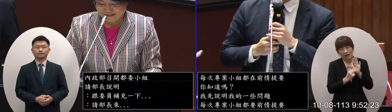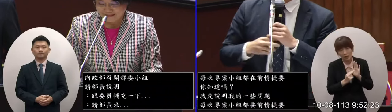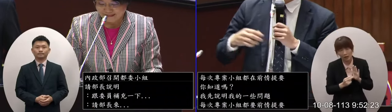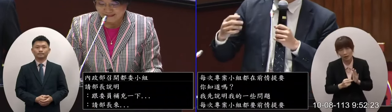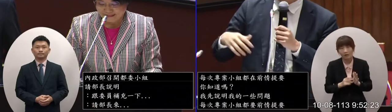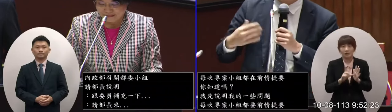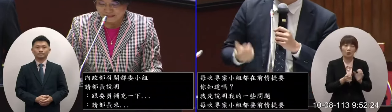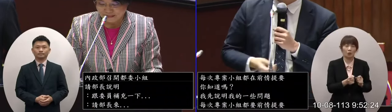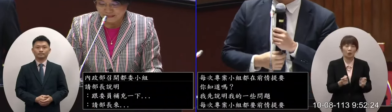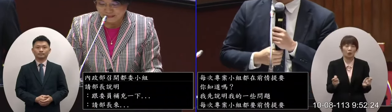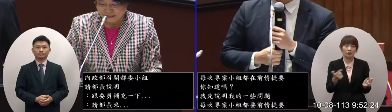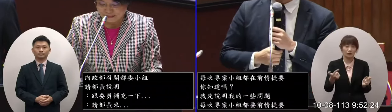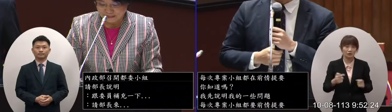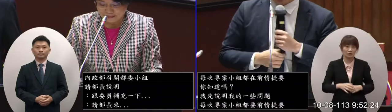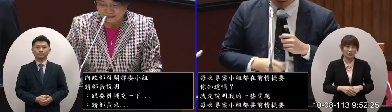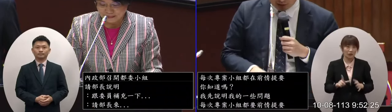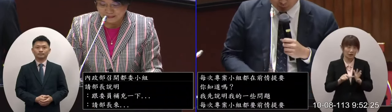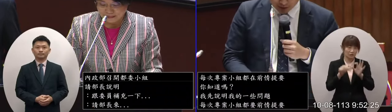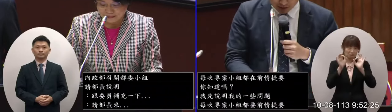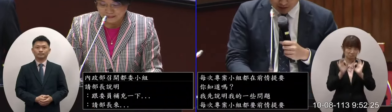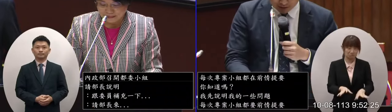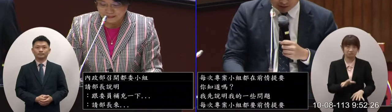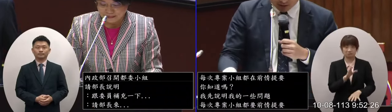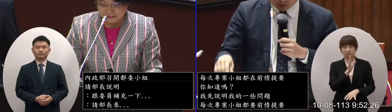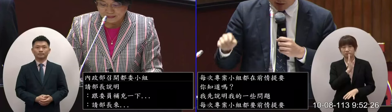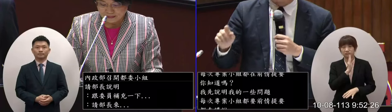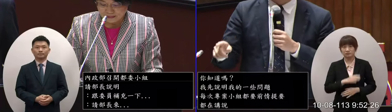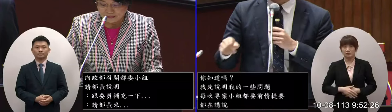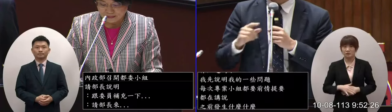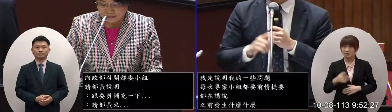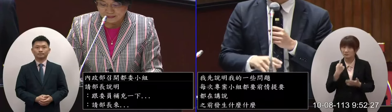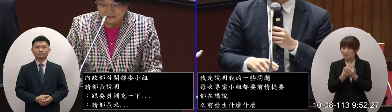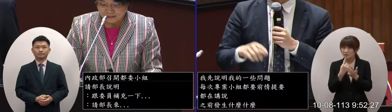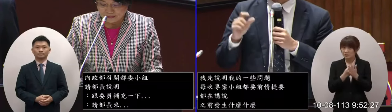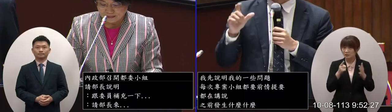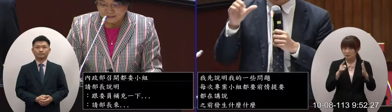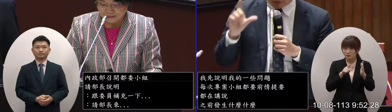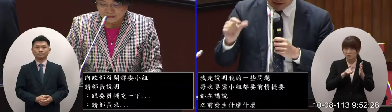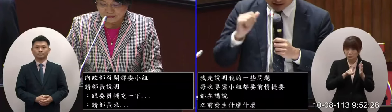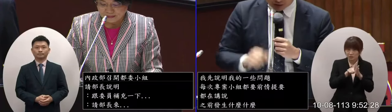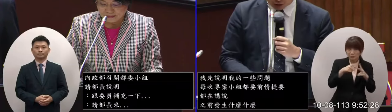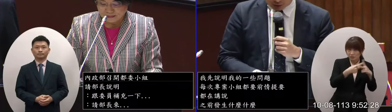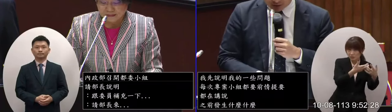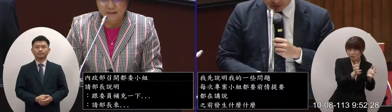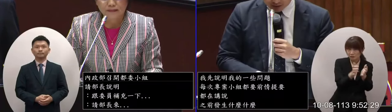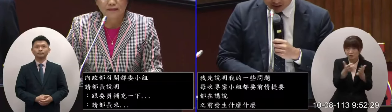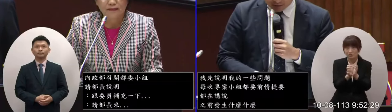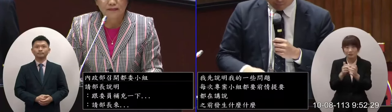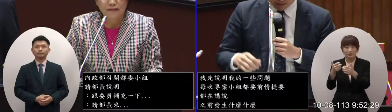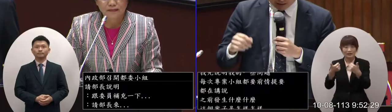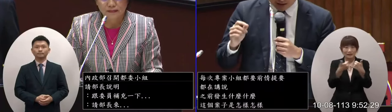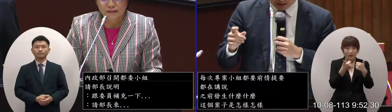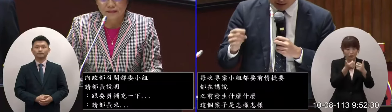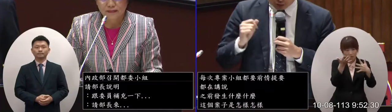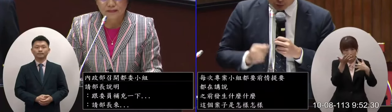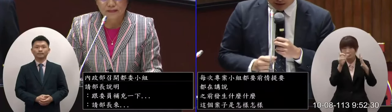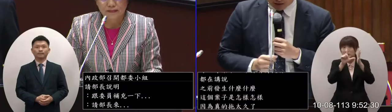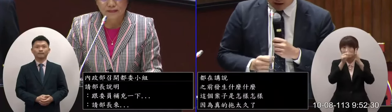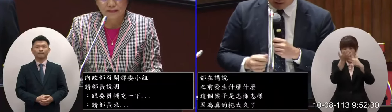Then every time the task force team follows up. There has been a long gap between the task forces. The last time you saw it was May 7, and